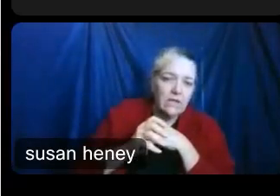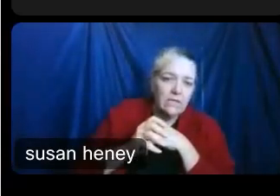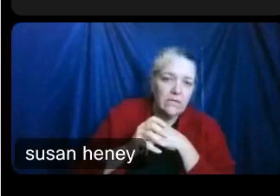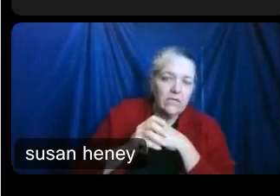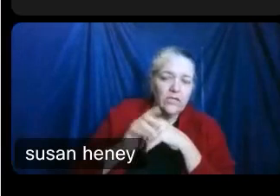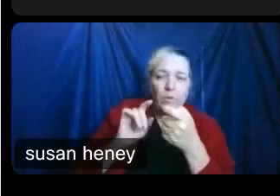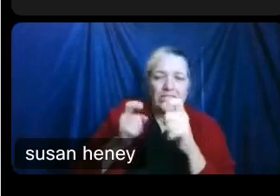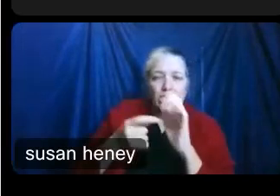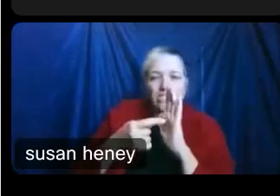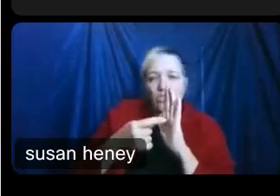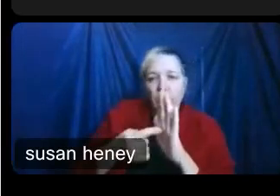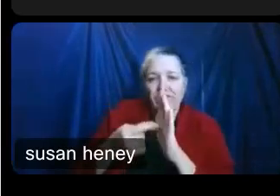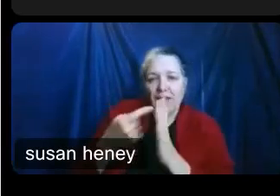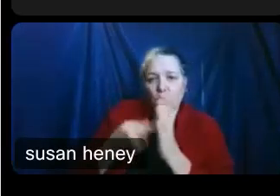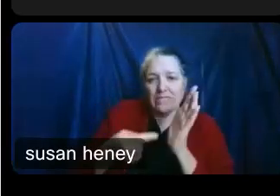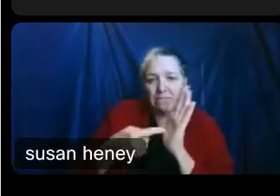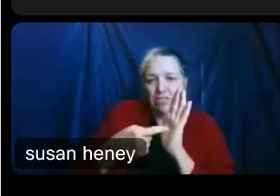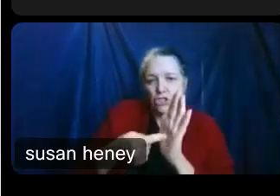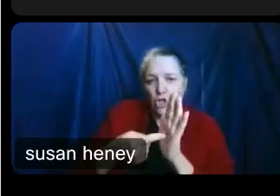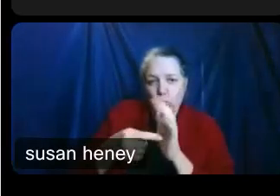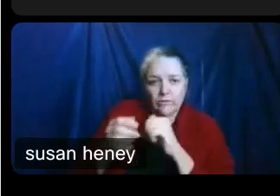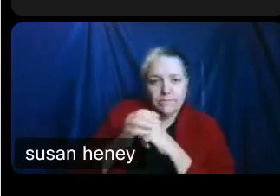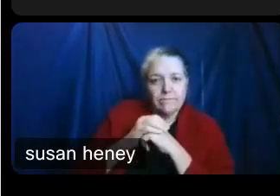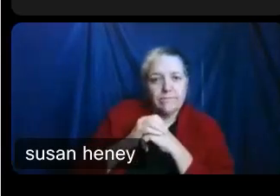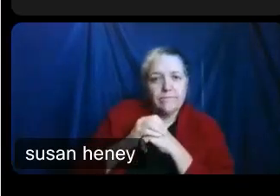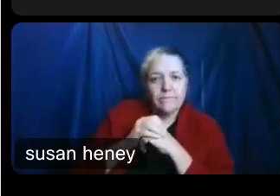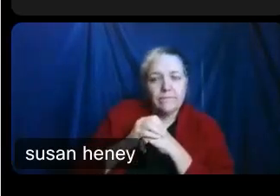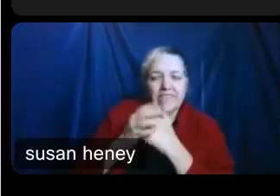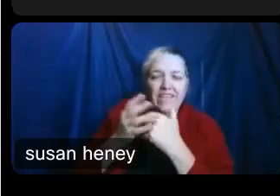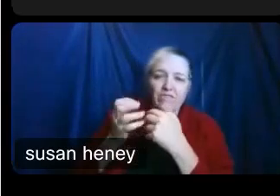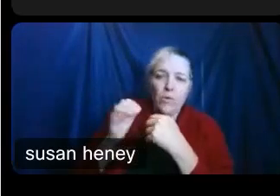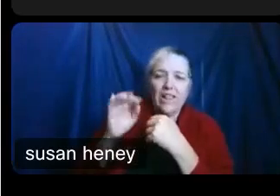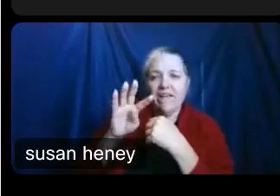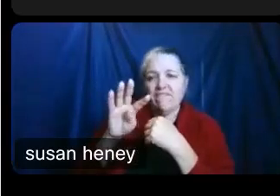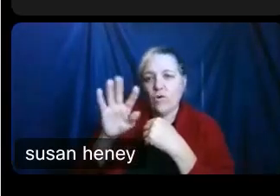what is being shown on the map. So, if you wanted, say 45- to 54-year-olds, you could